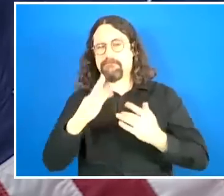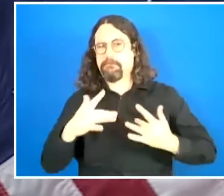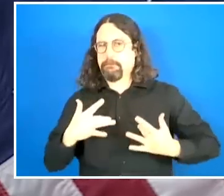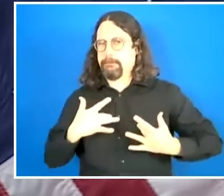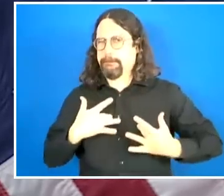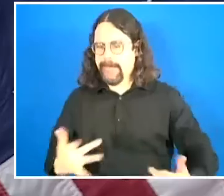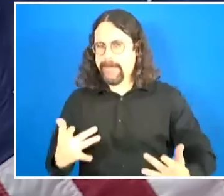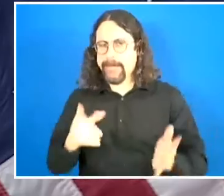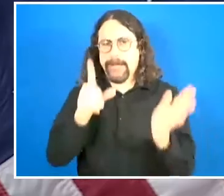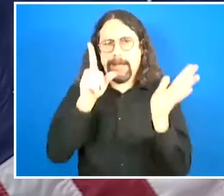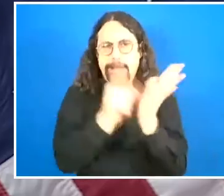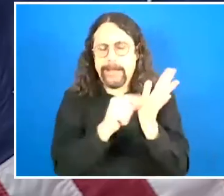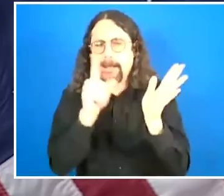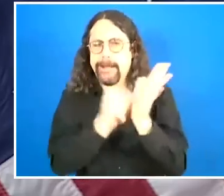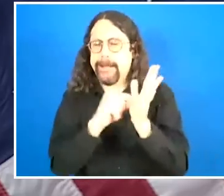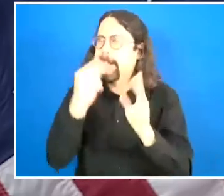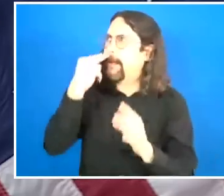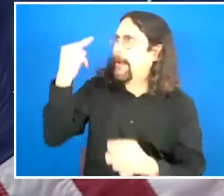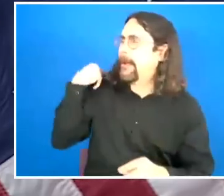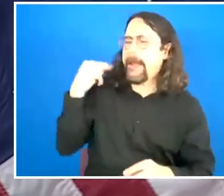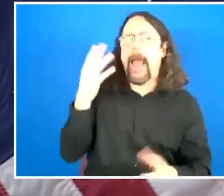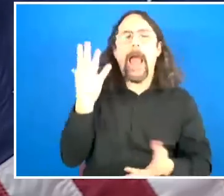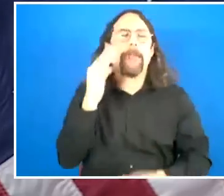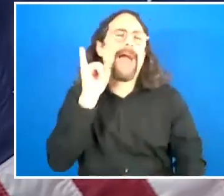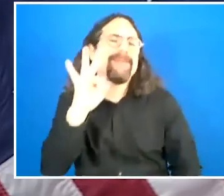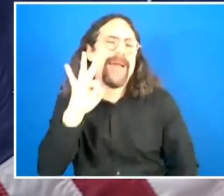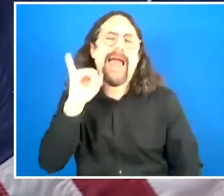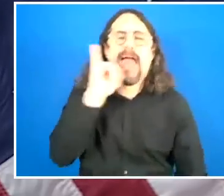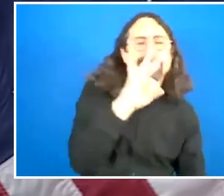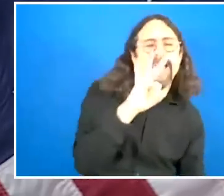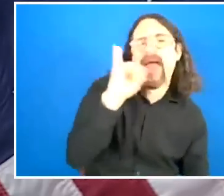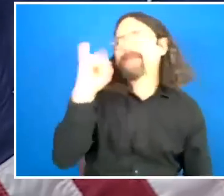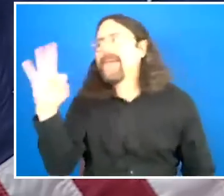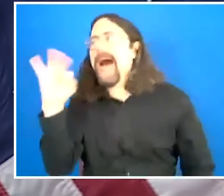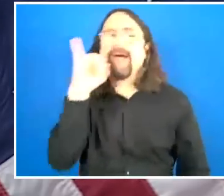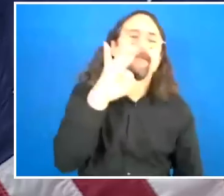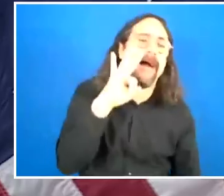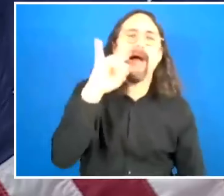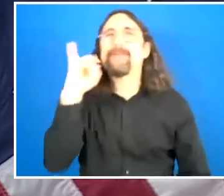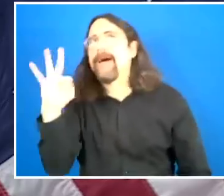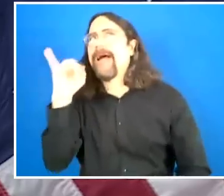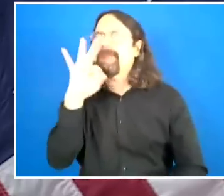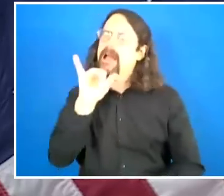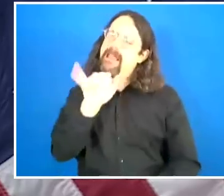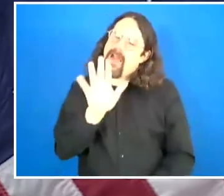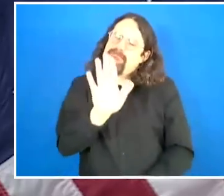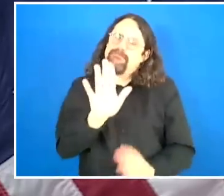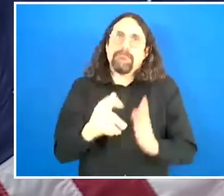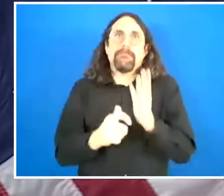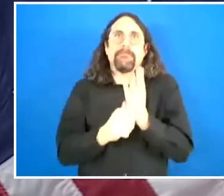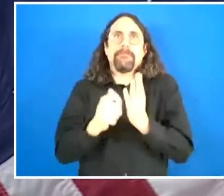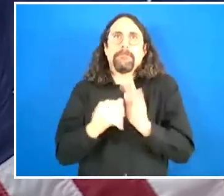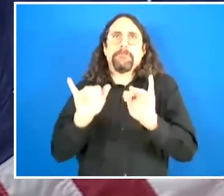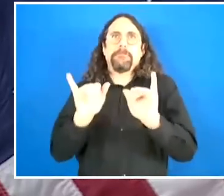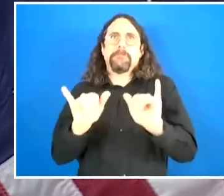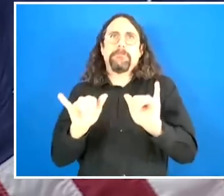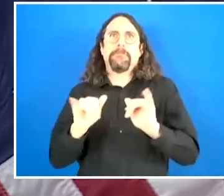I THINK IT'S AN IMPORTANT ENDEAVOR. AND AS A HUMAN BEING YOU KNOW, OF COURSE I THIN K ABOUT ALL THE THINGS THAT HAVE